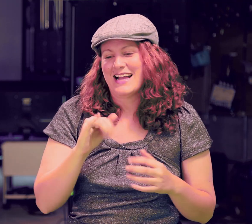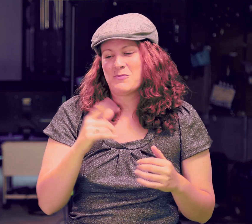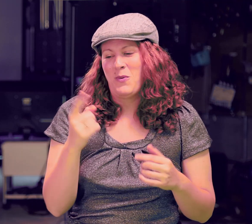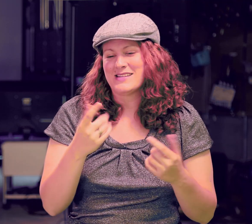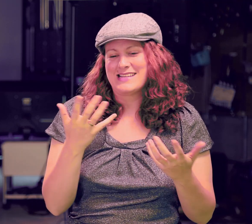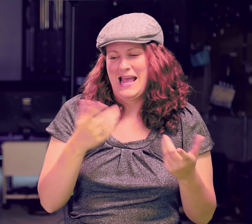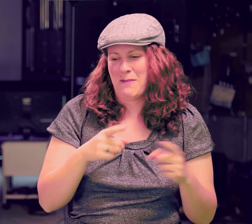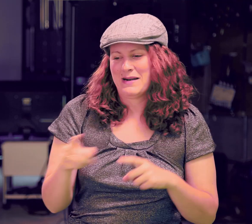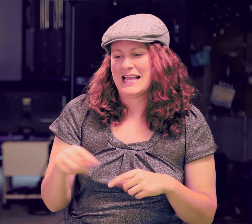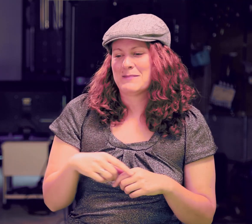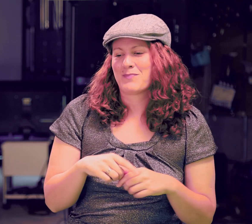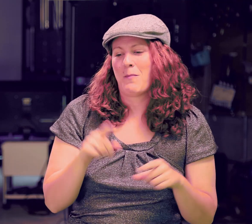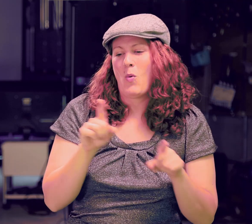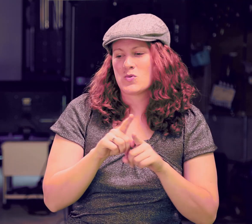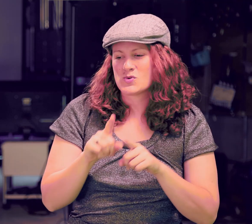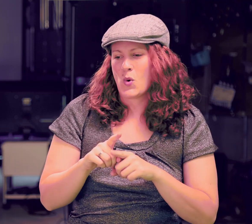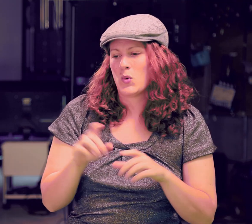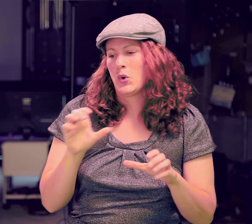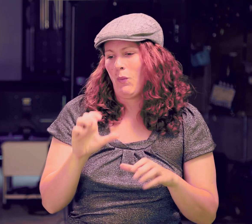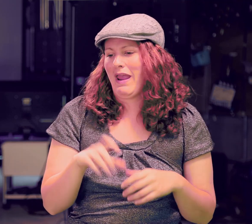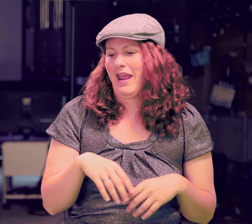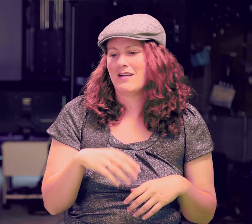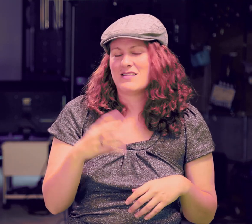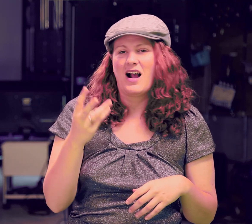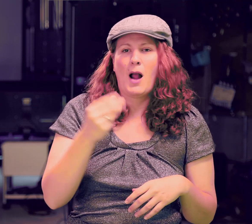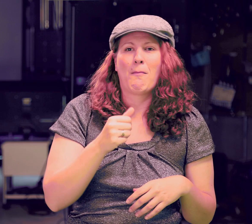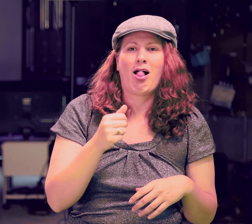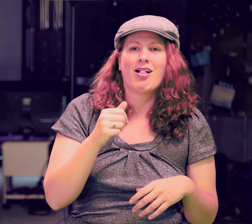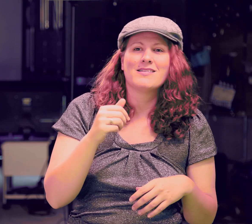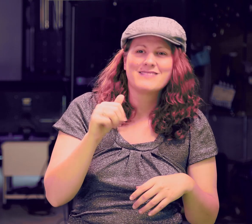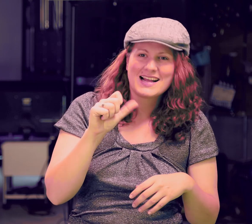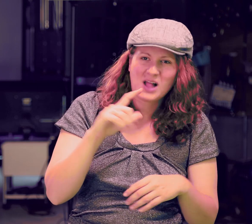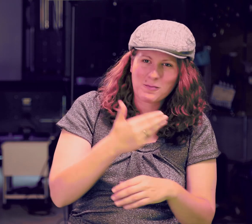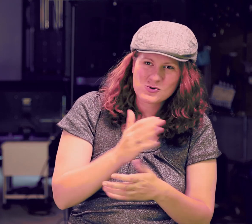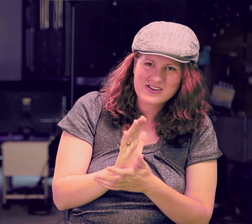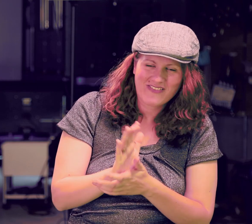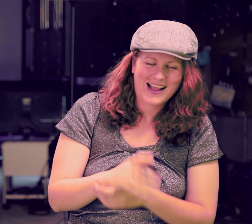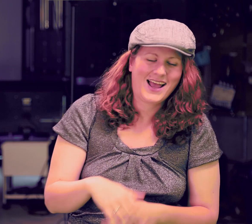But that what's happening. Also, doing couple ASL Music videos.